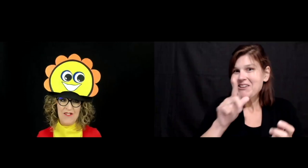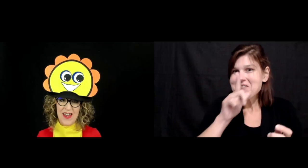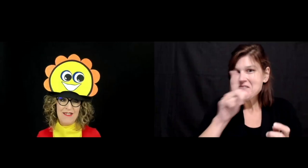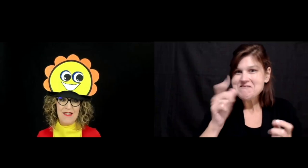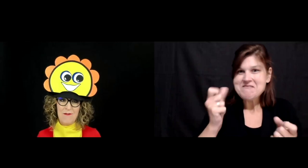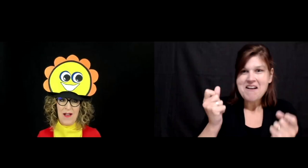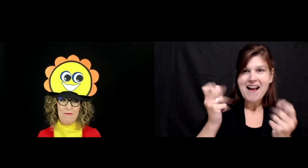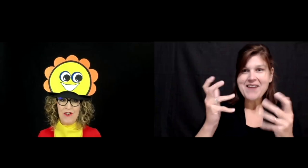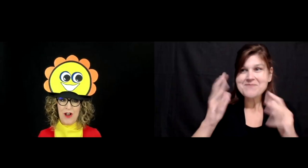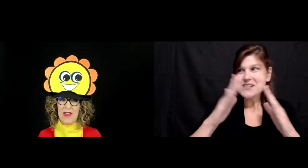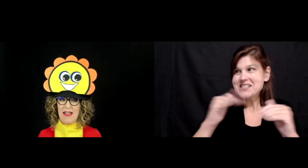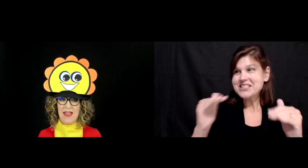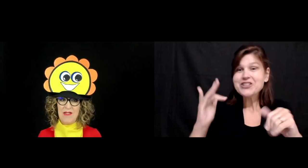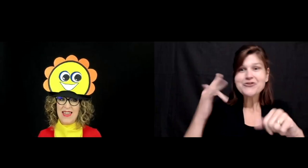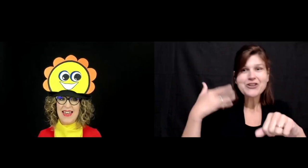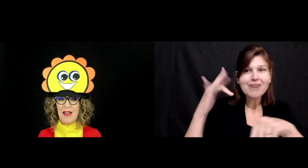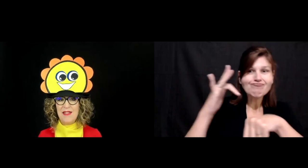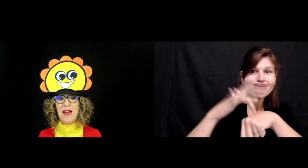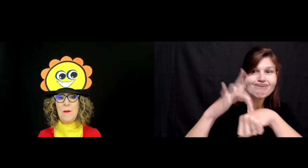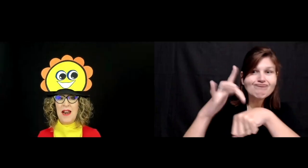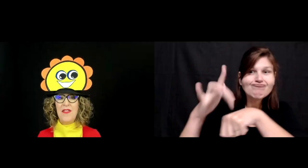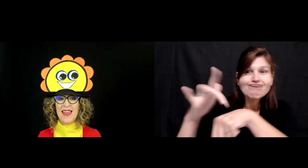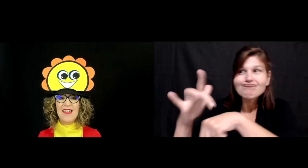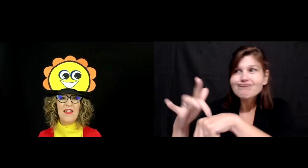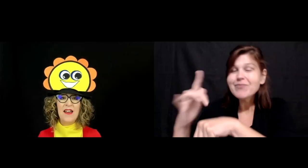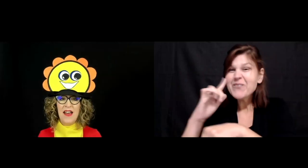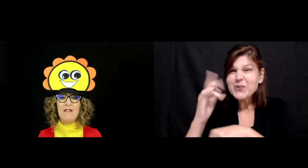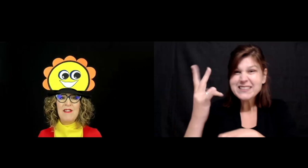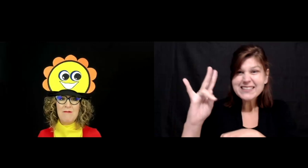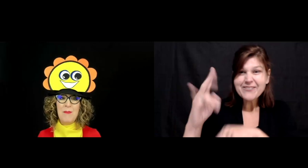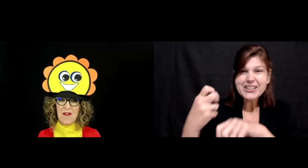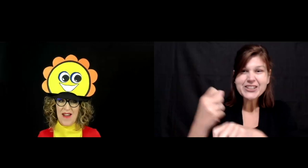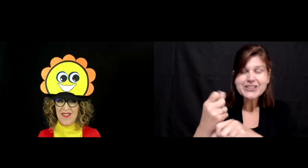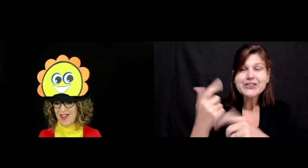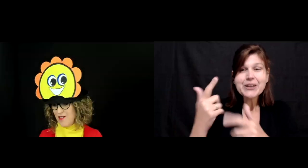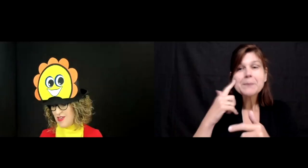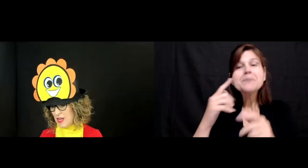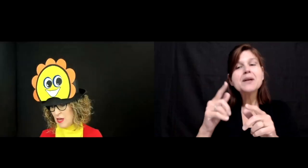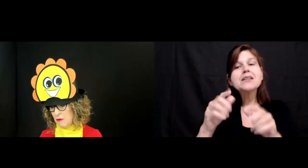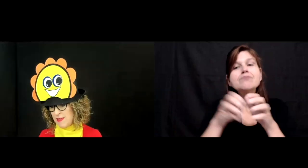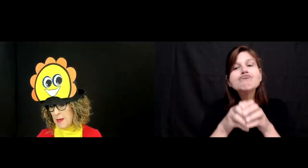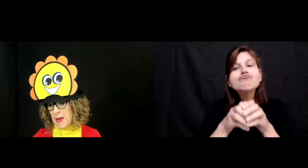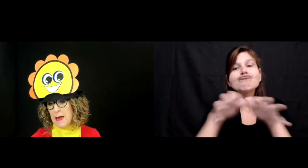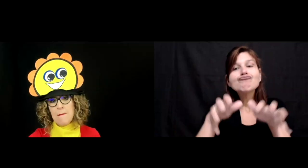and educators I've reached over the last 17 years, but I think there is a ripple effect that continues.